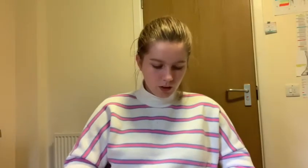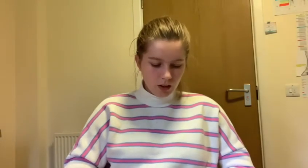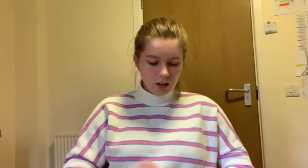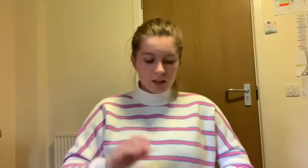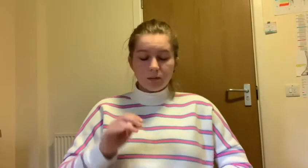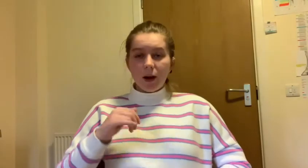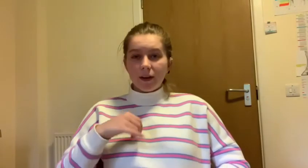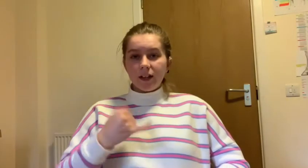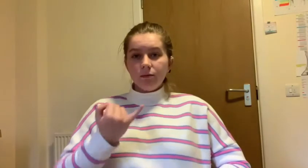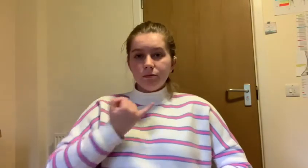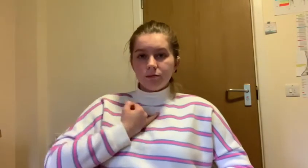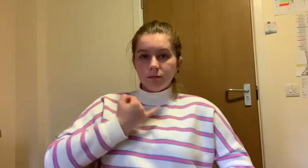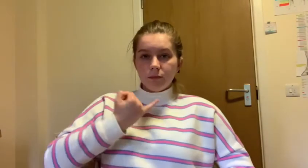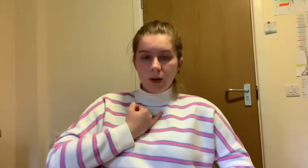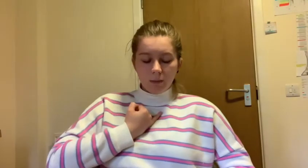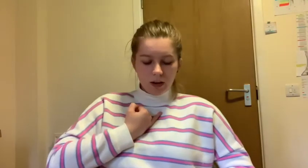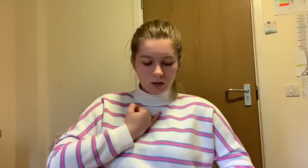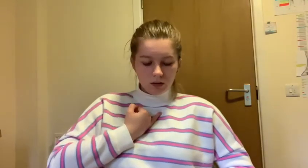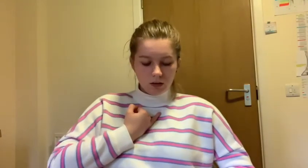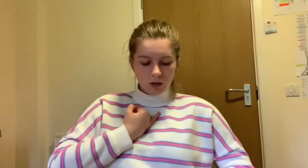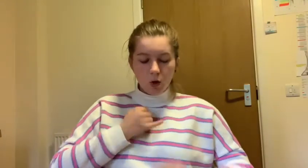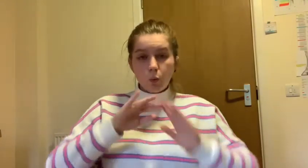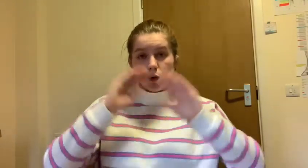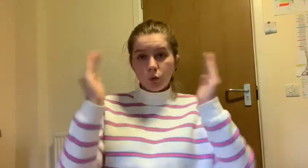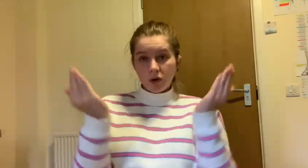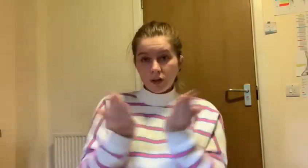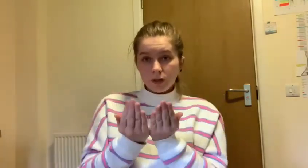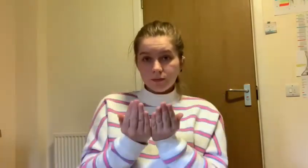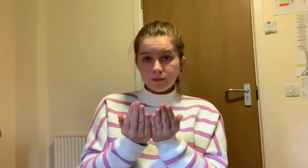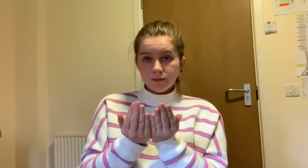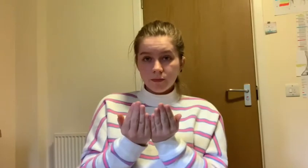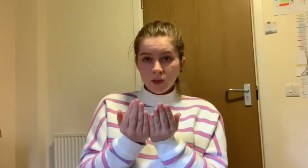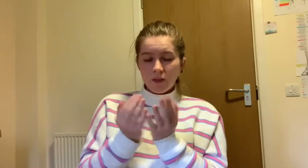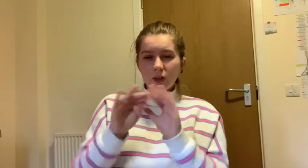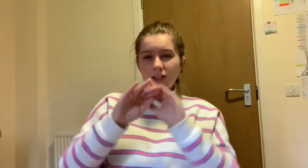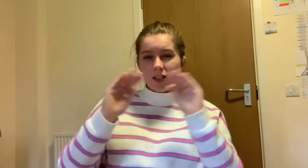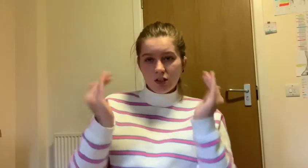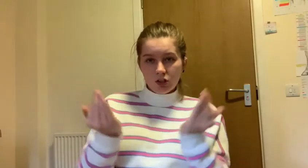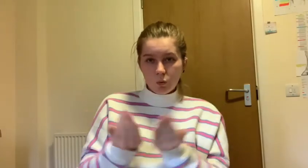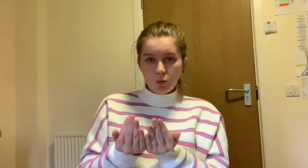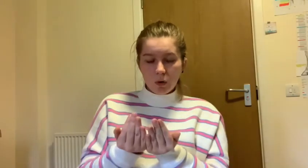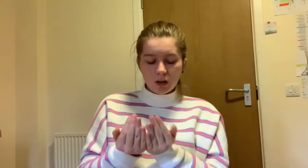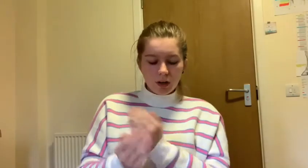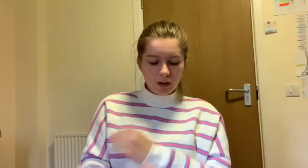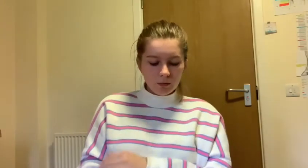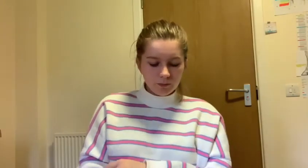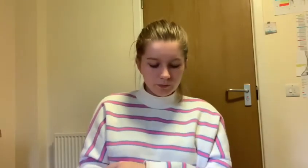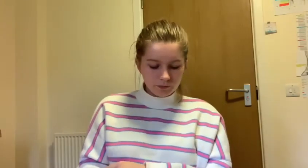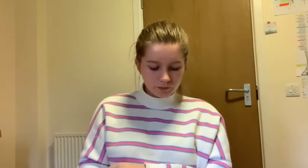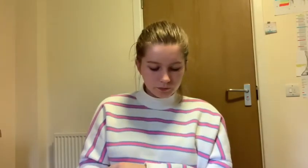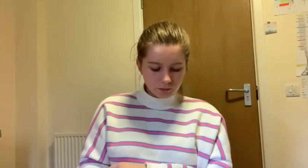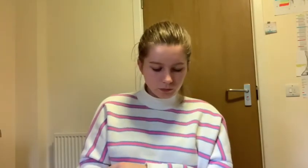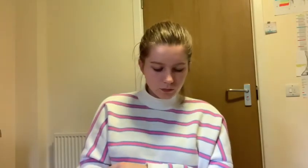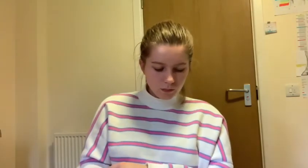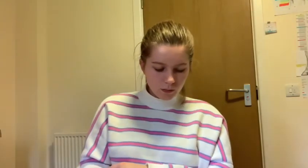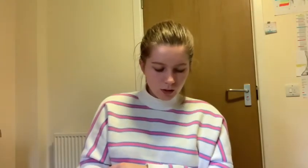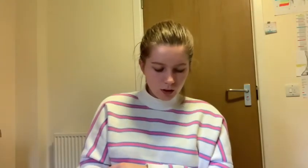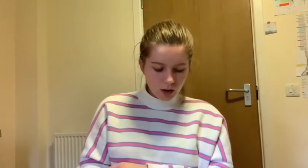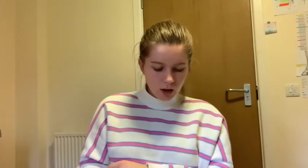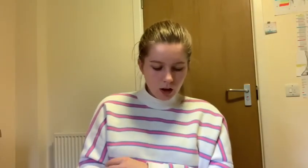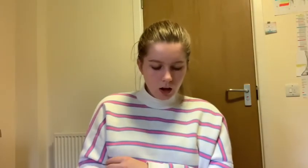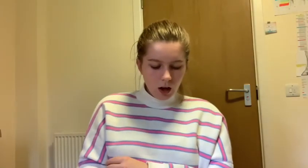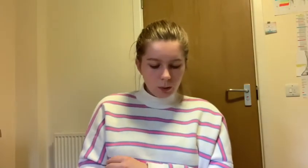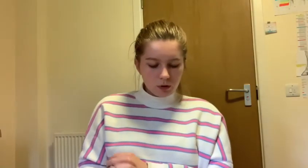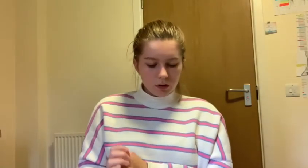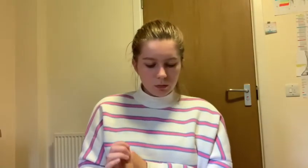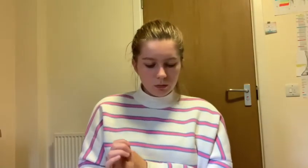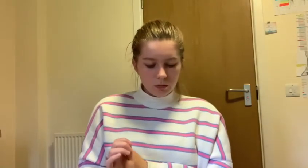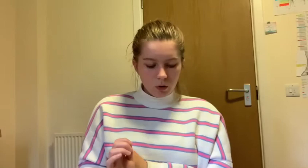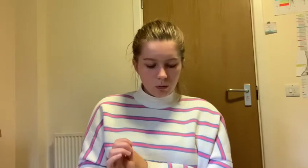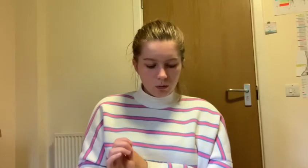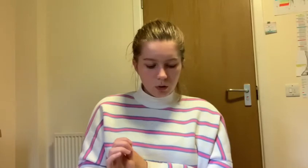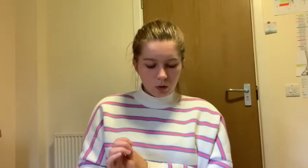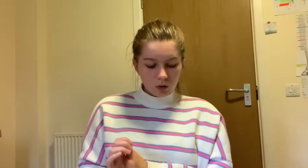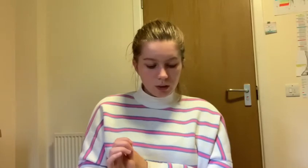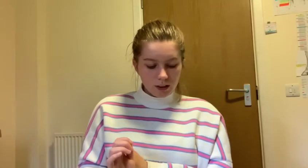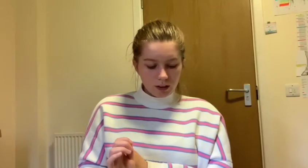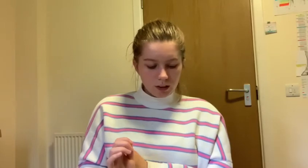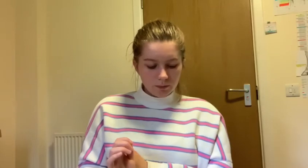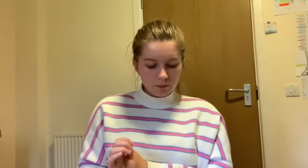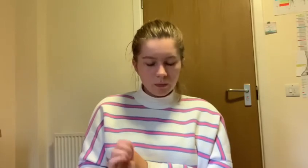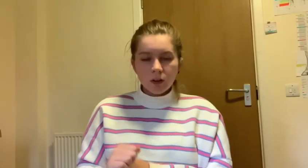He says "my bad " again worldwide, I feel like it's easier to do worldwide. "I'm sorry mum but son is killing it"